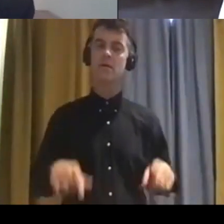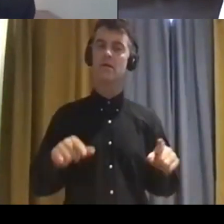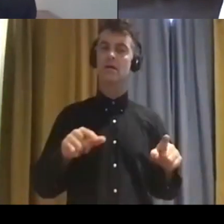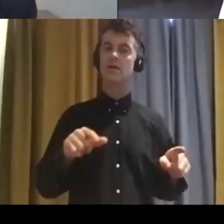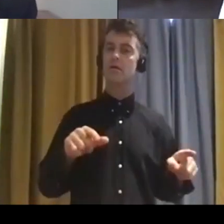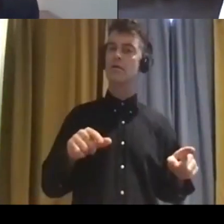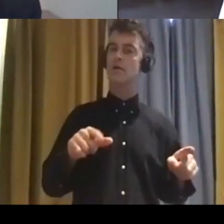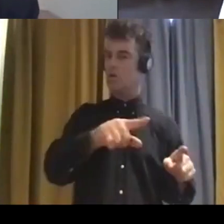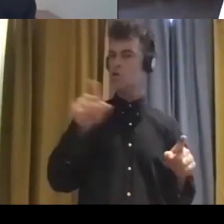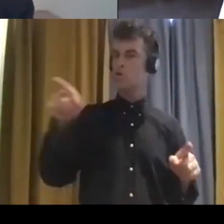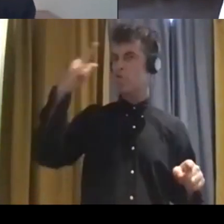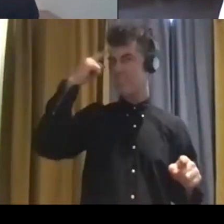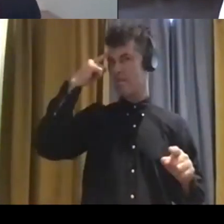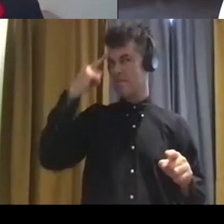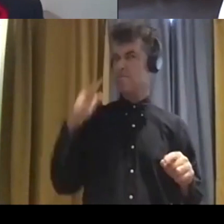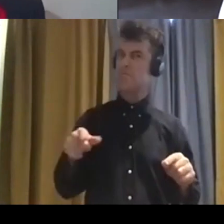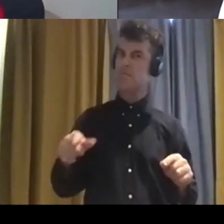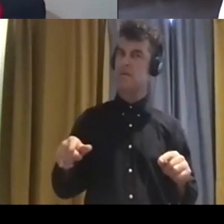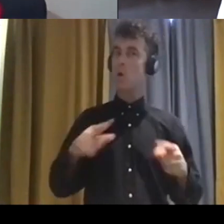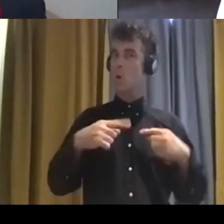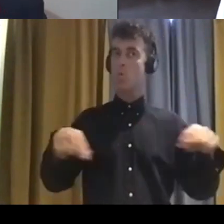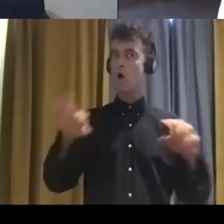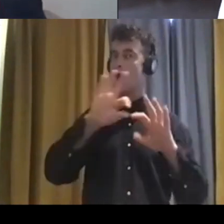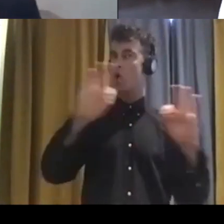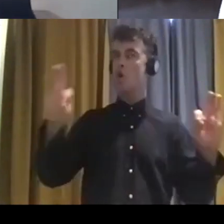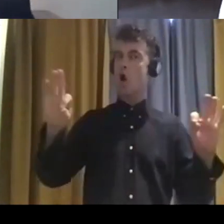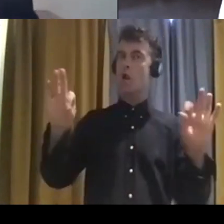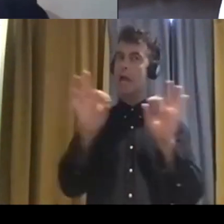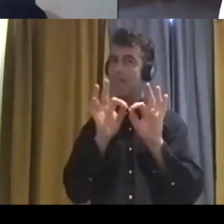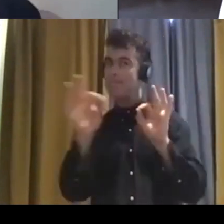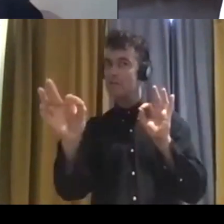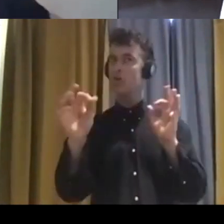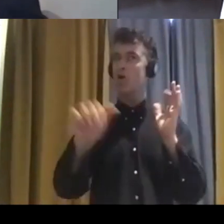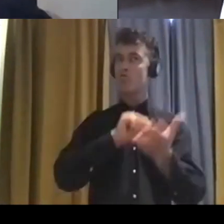of of kind of that we're just not measuring the right things. Is is that what you what